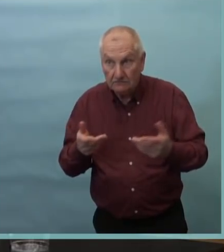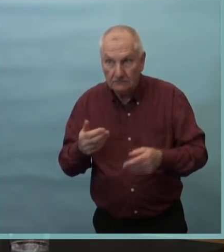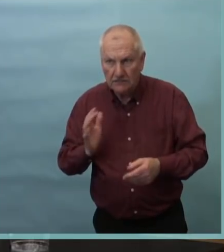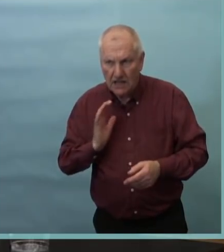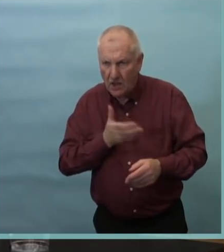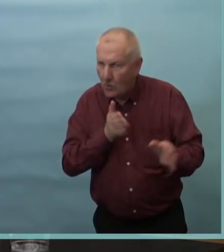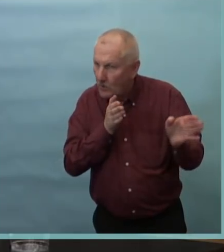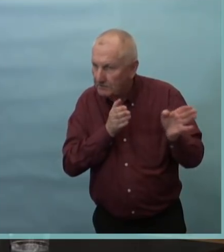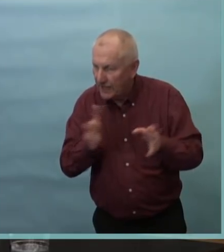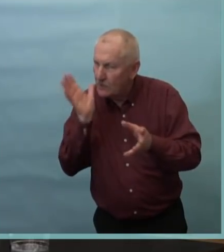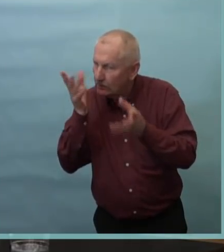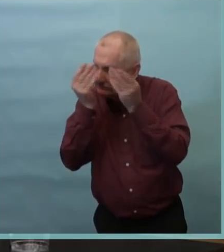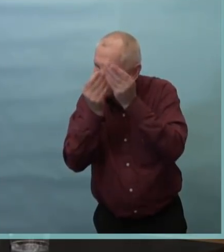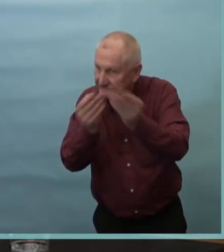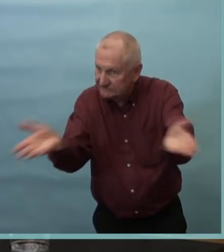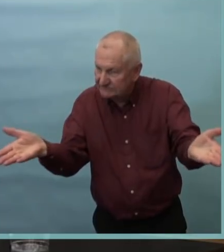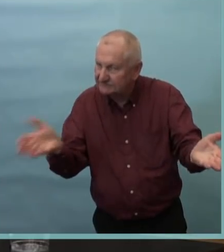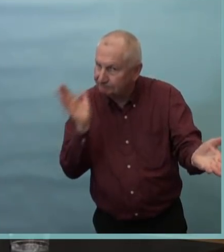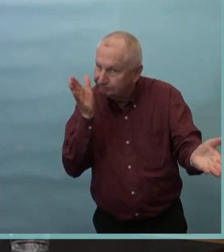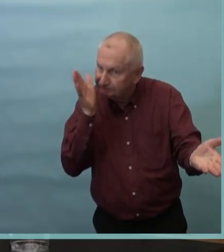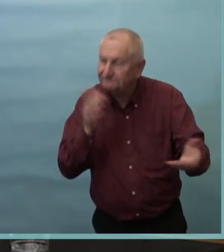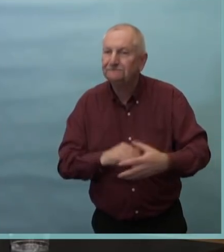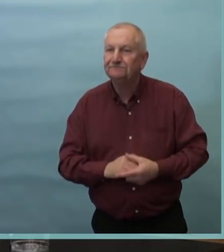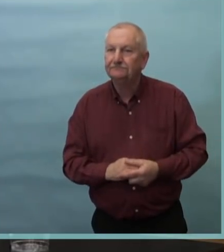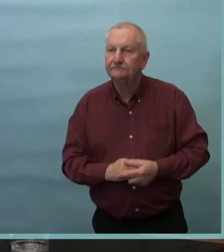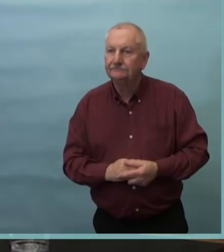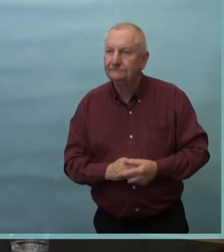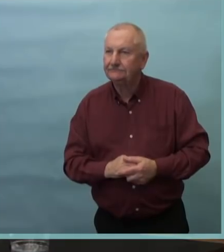the final plan I think we're going to articulate all the details at that time